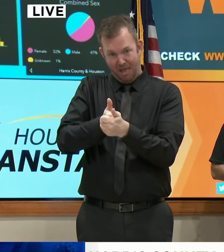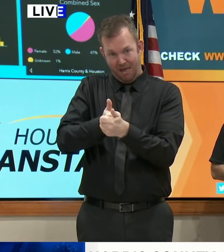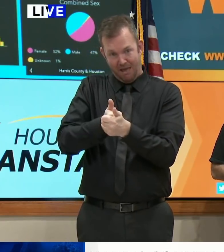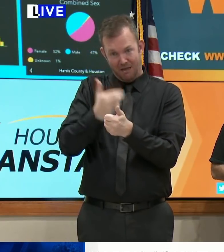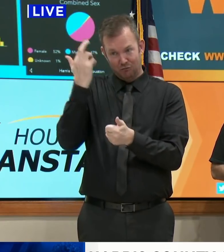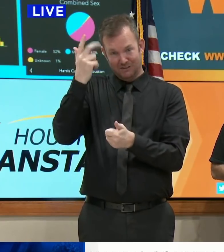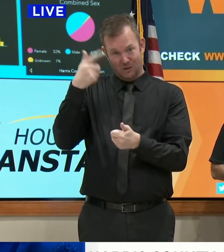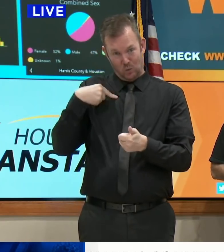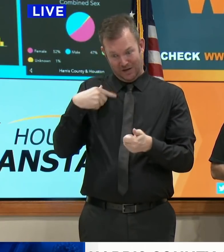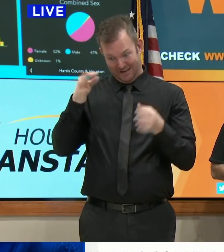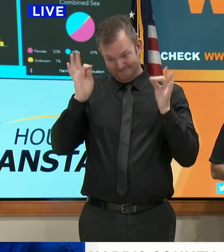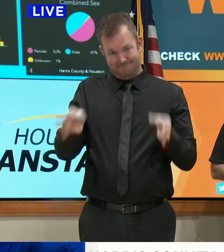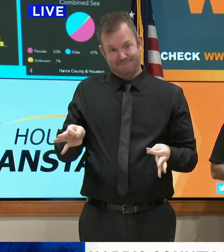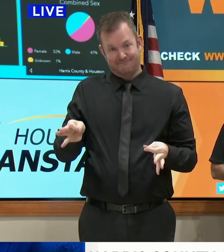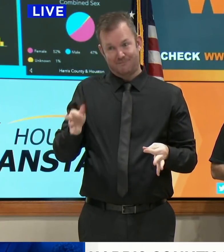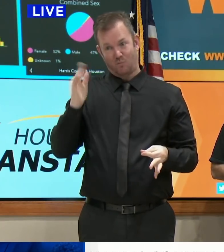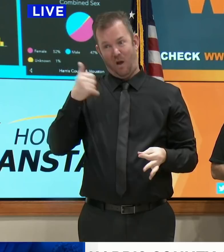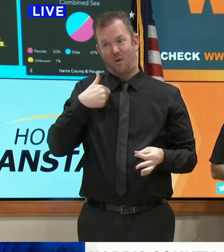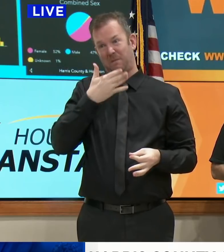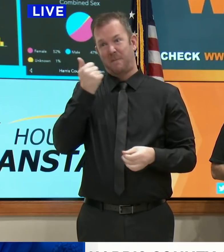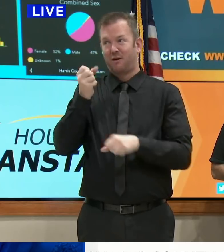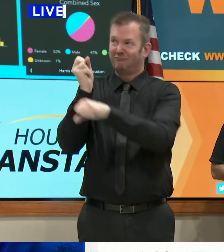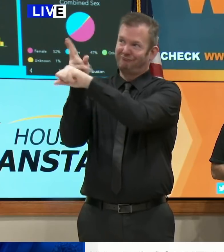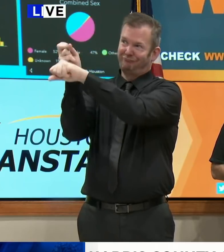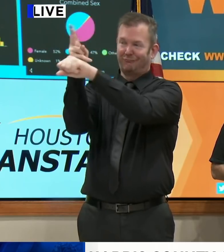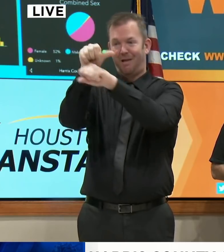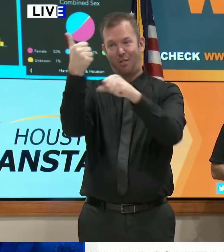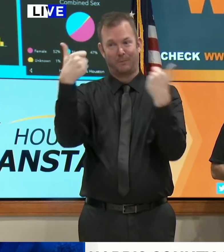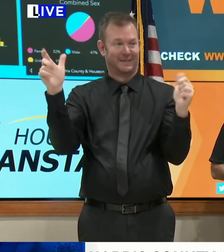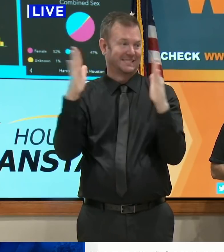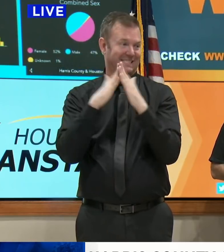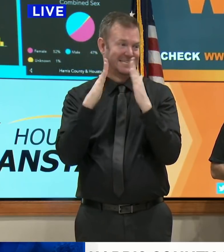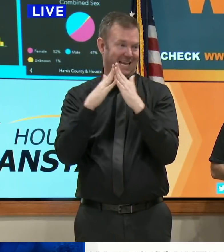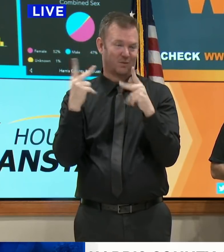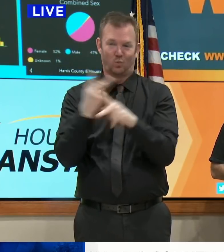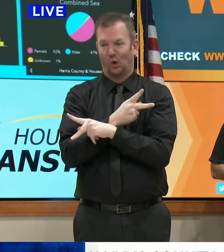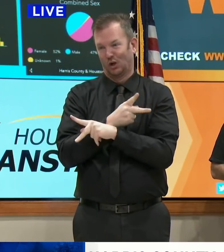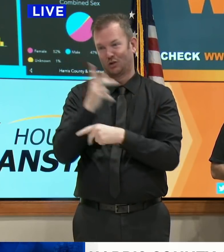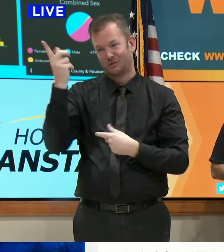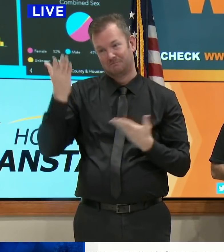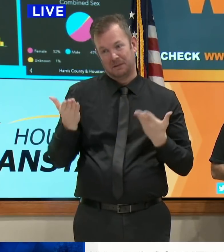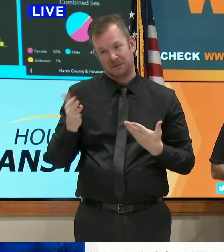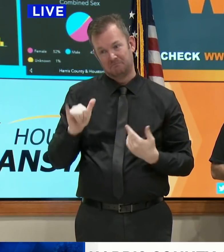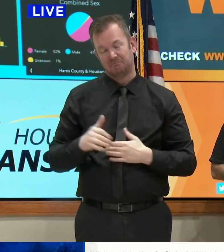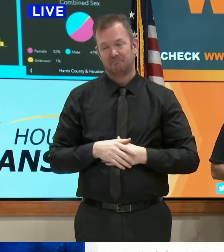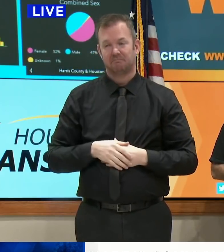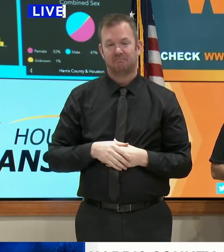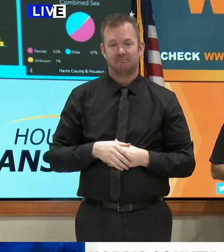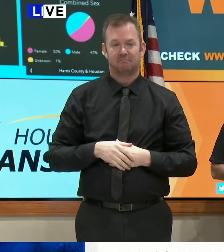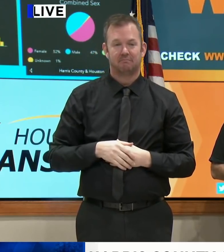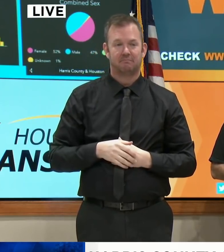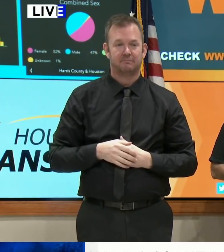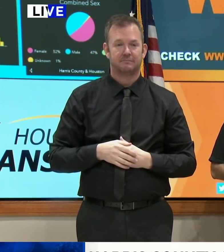going to and the fact that we going to and the fact that we made the decision and we’ve had made the decision and we’ve had such a positive outcome such a positive outcome compared to similar least the compared to similar least the situated communities. You know situated communities. You know just just